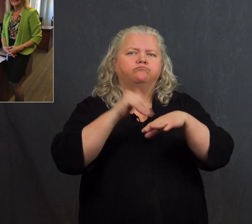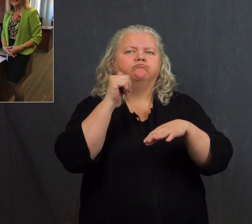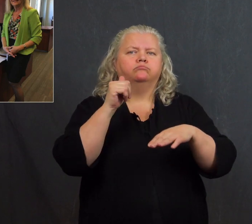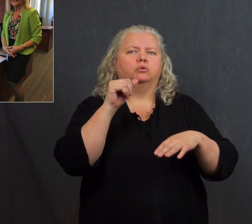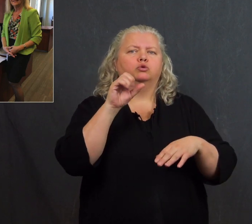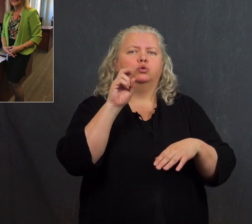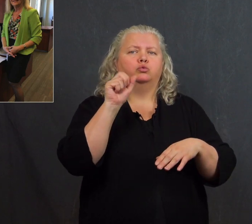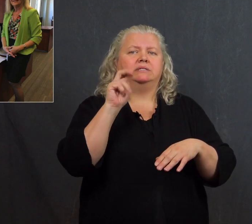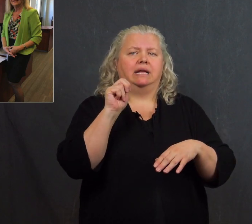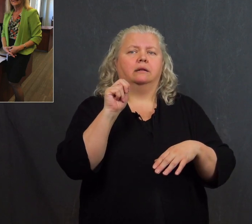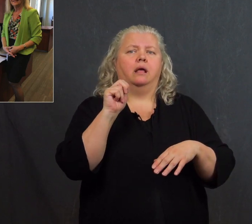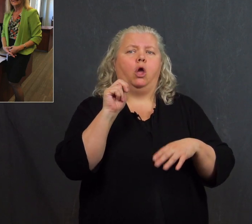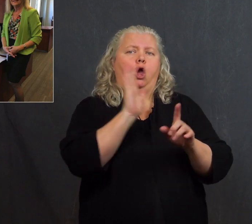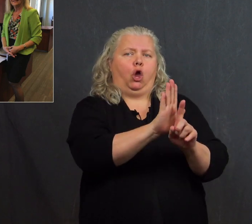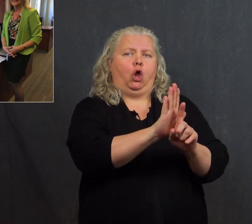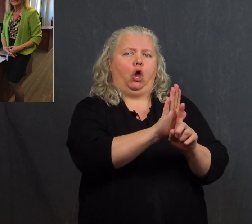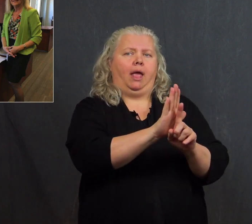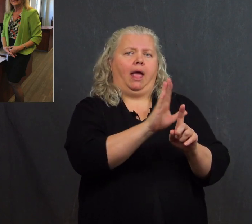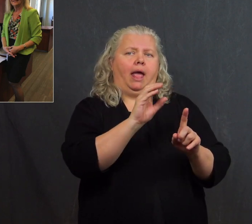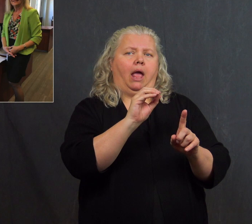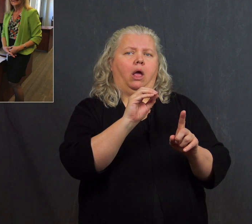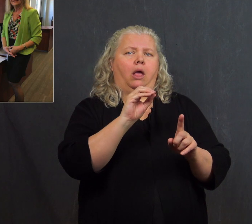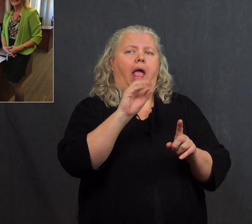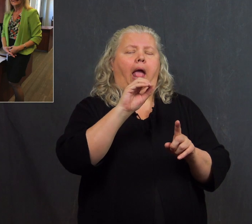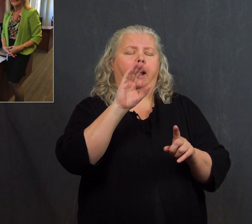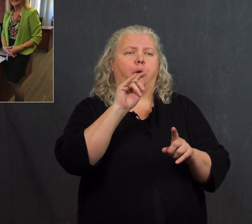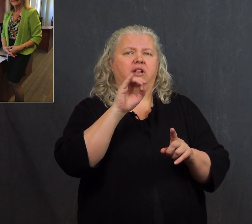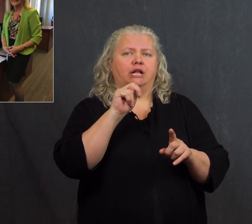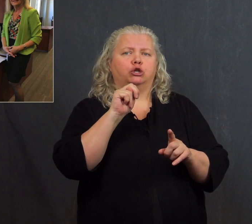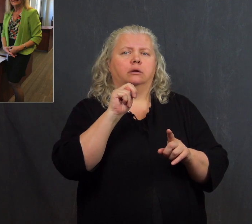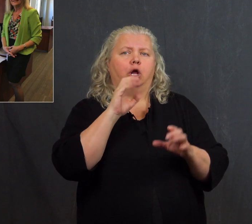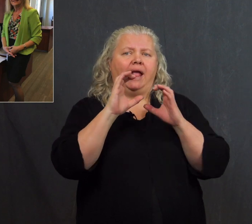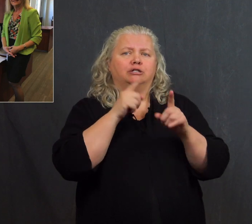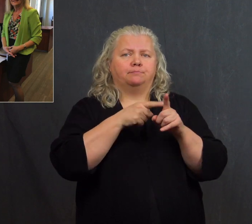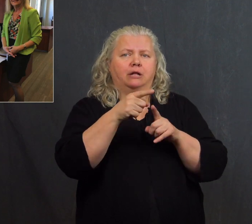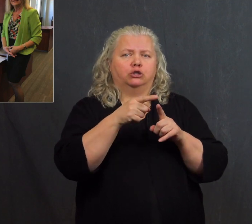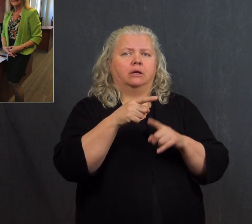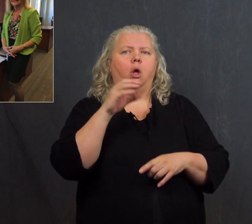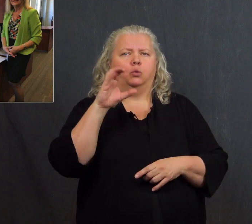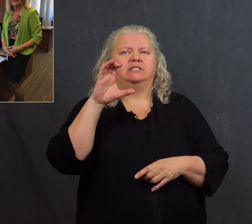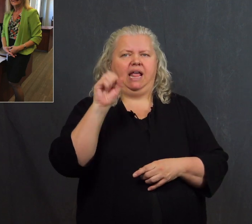I often call on Susan's Occupational Communication Specialist (OCS) to relay